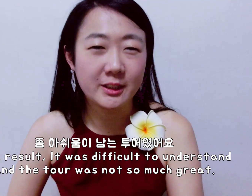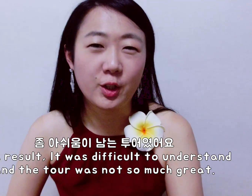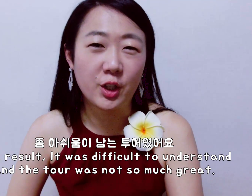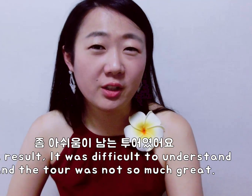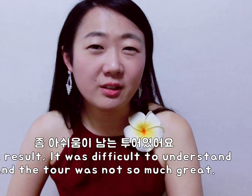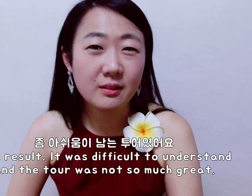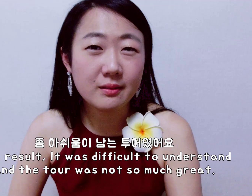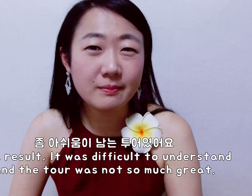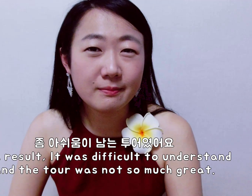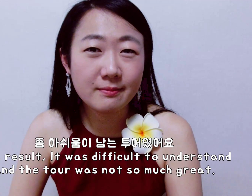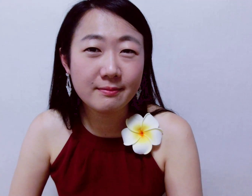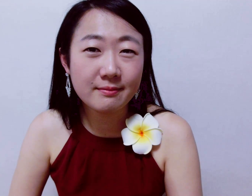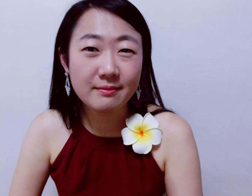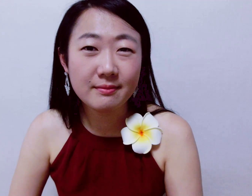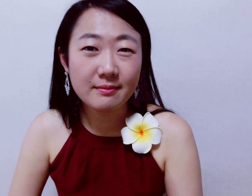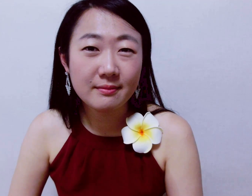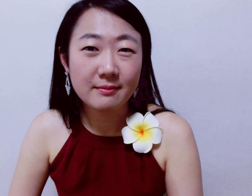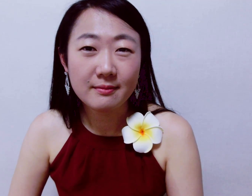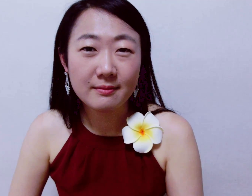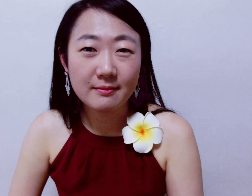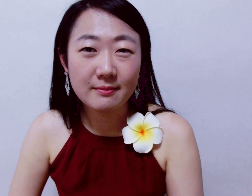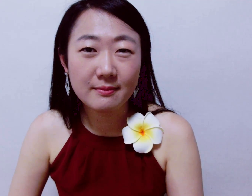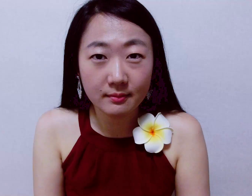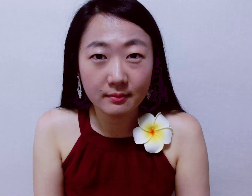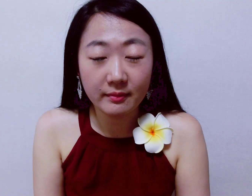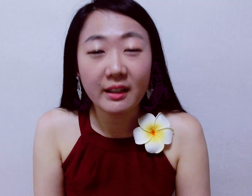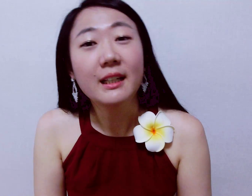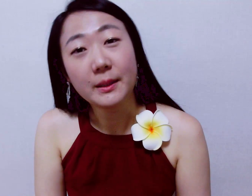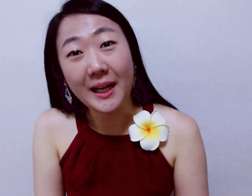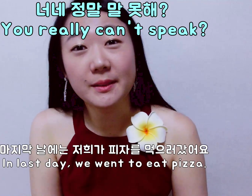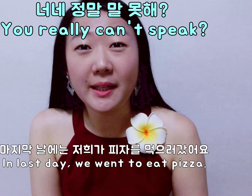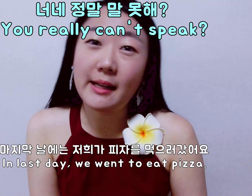so he wanted to learn asl american sign language